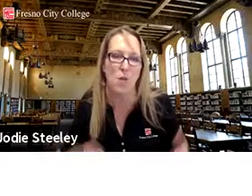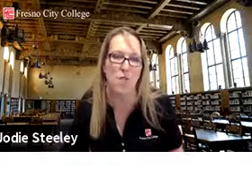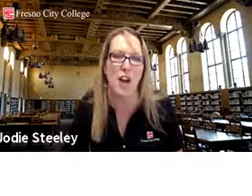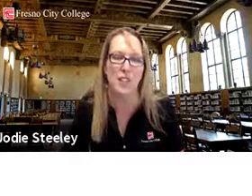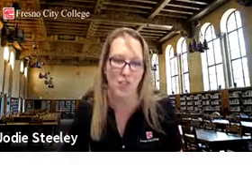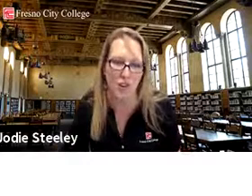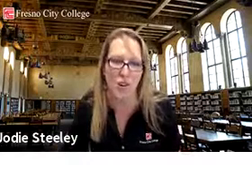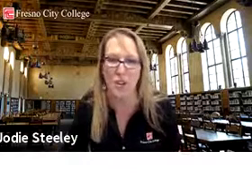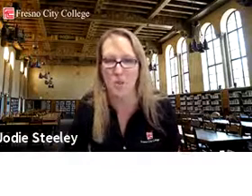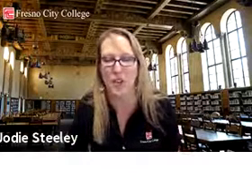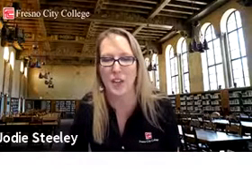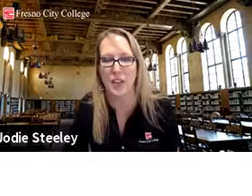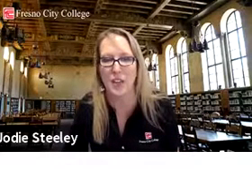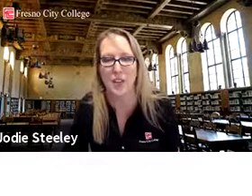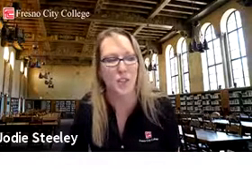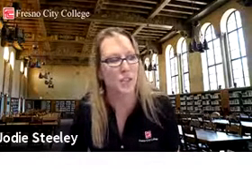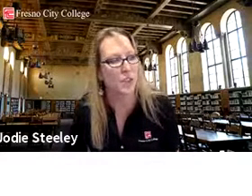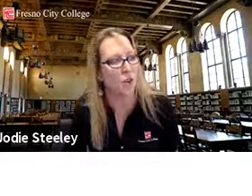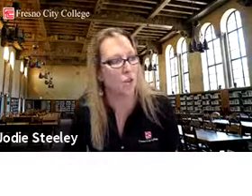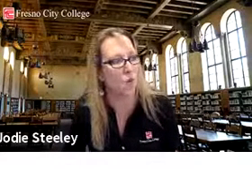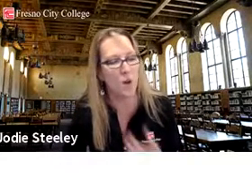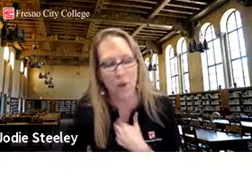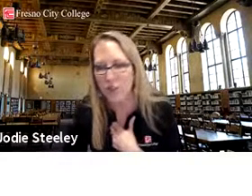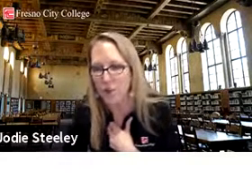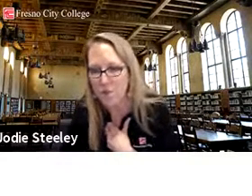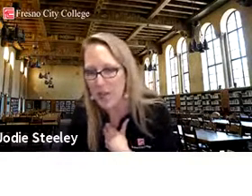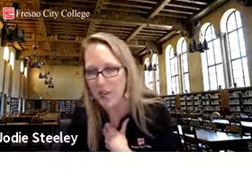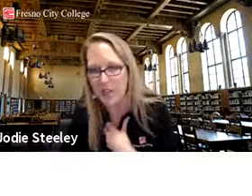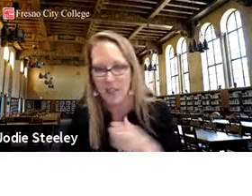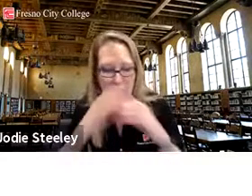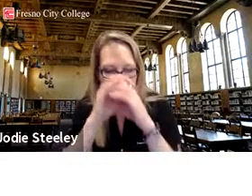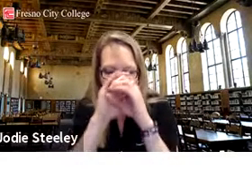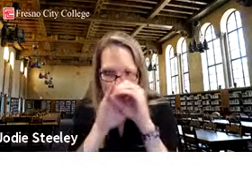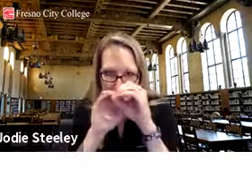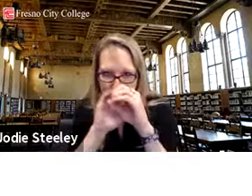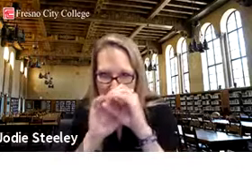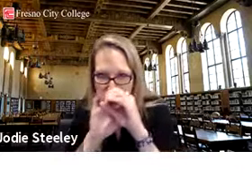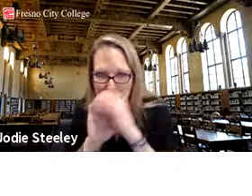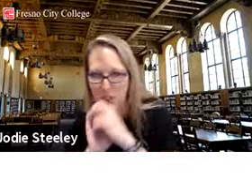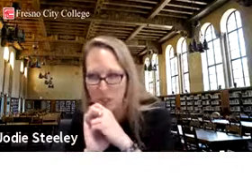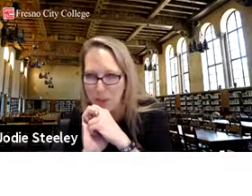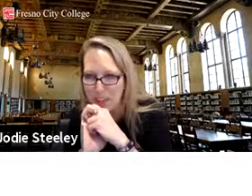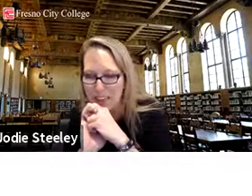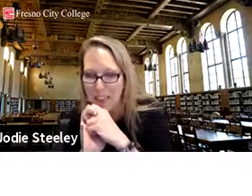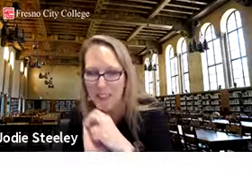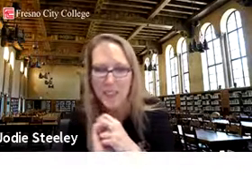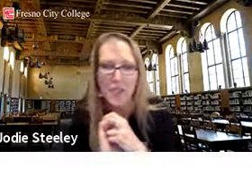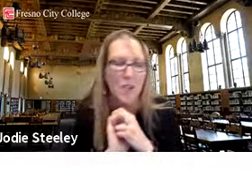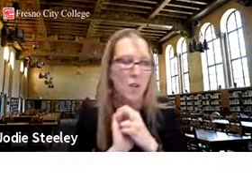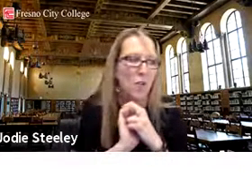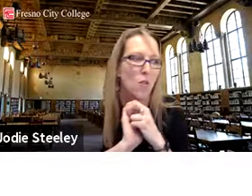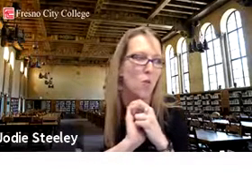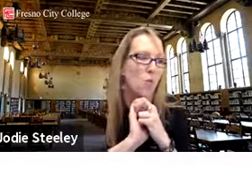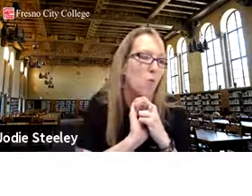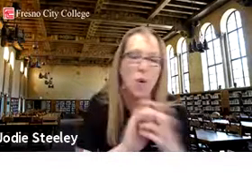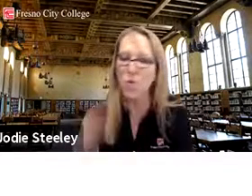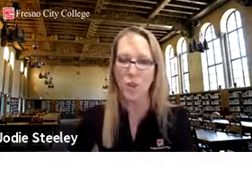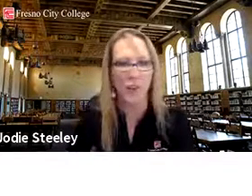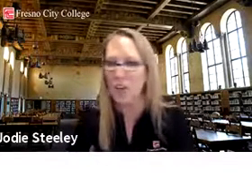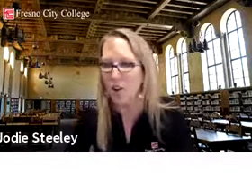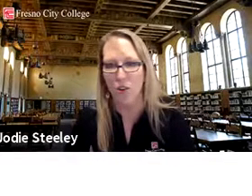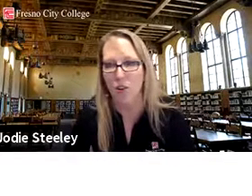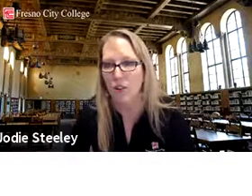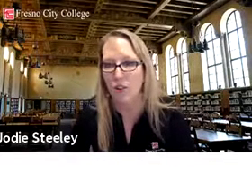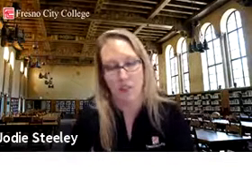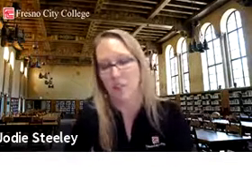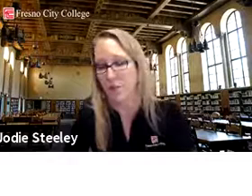will foster your own community. So what works for me in that you know, middle educational Experience won't work for you. I said for